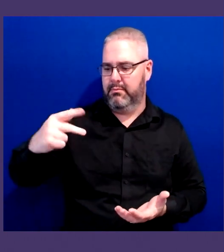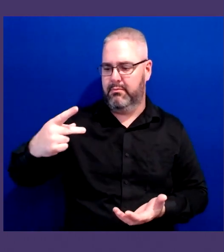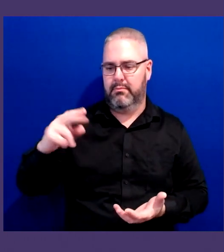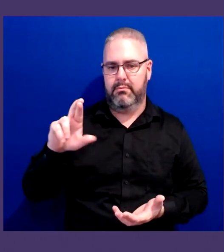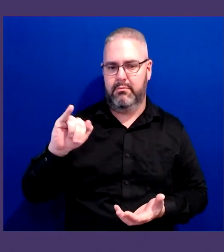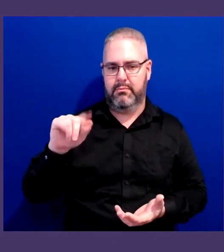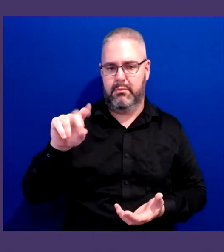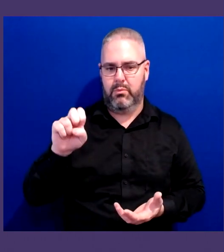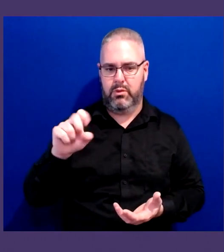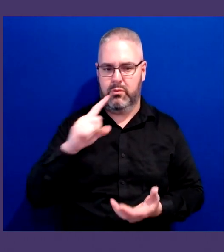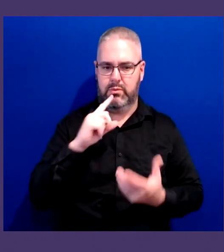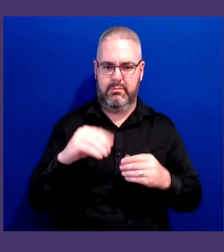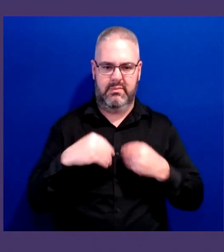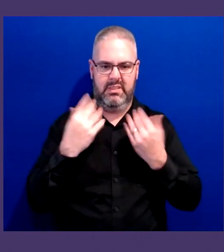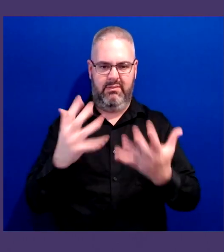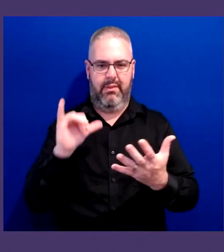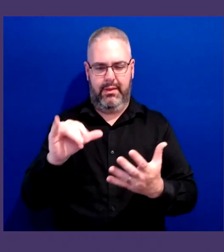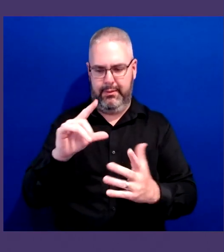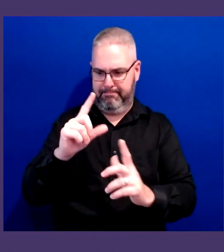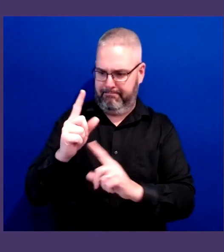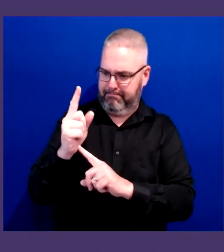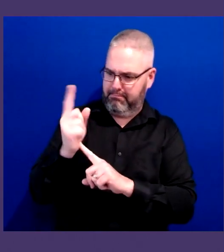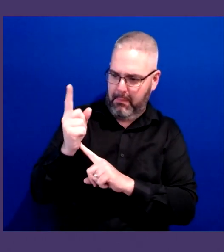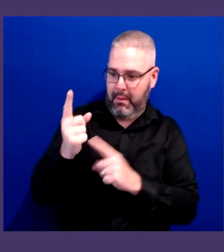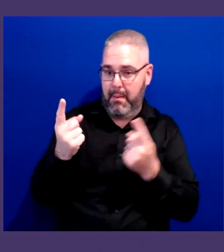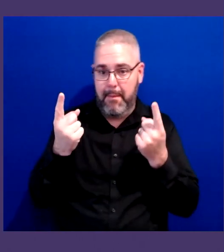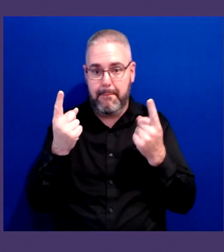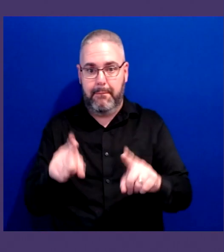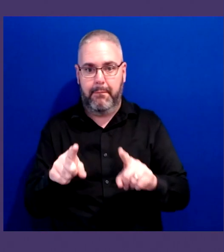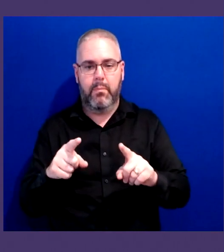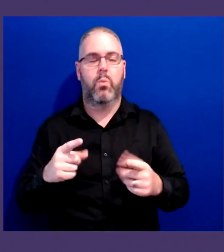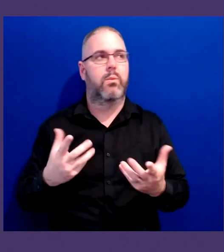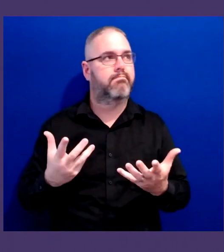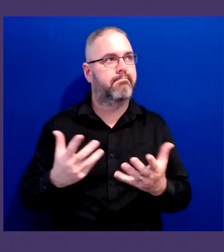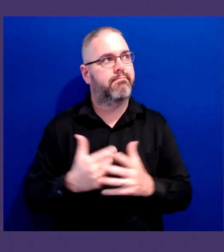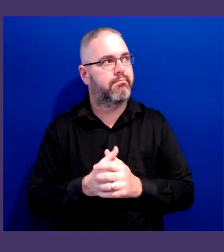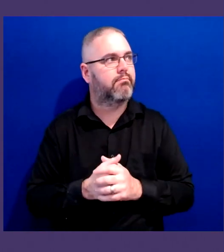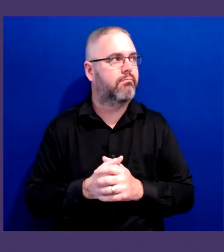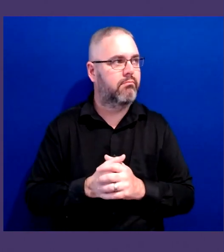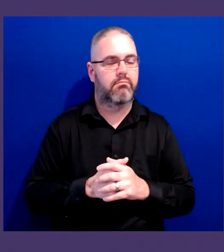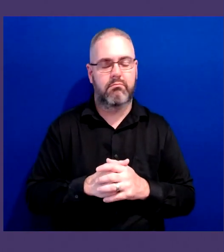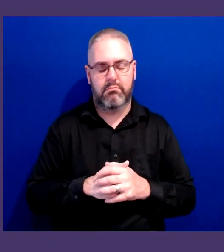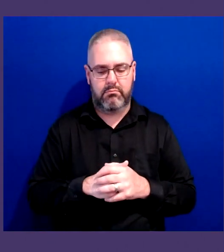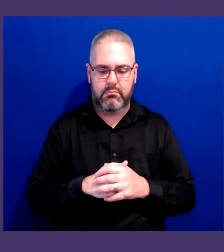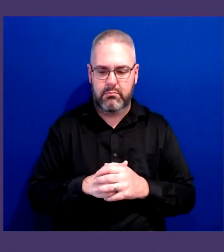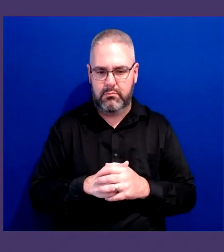For the moment when, for the 9th time